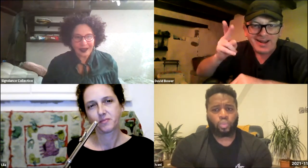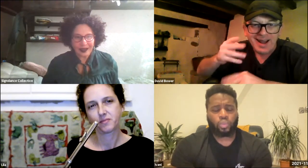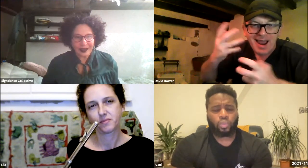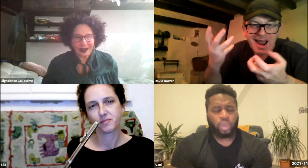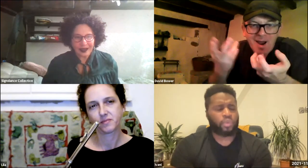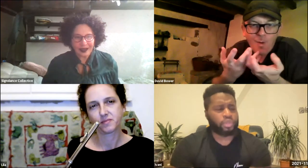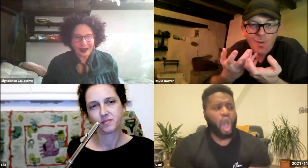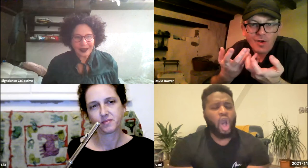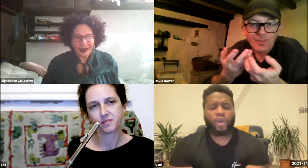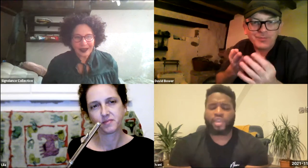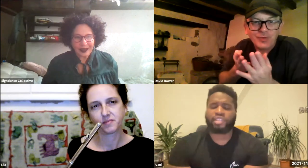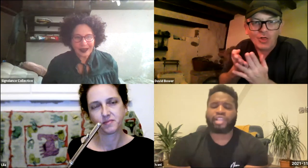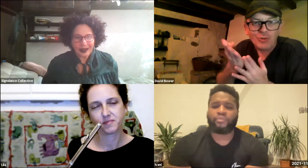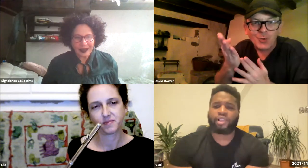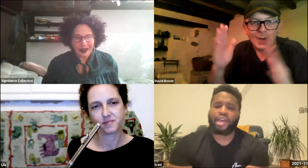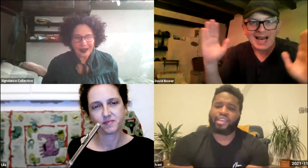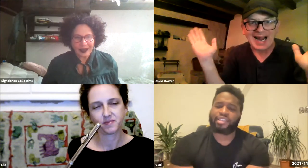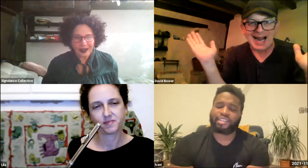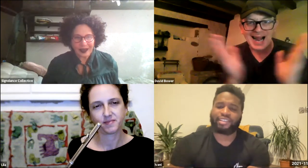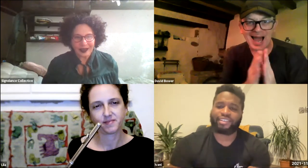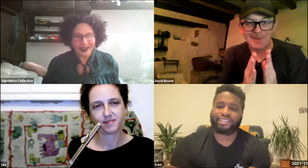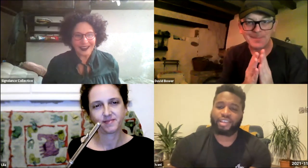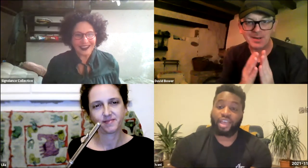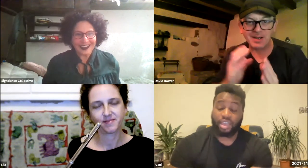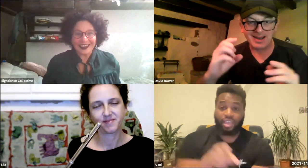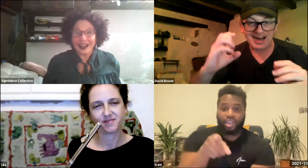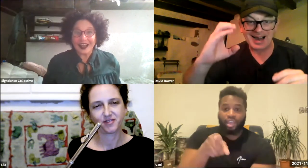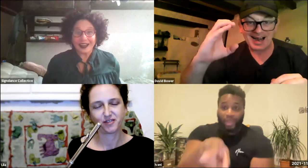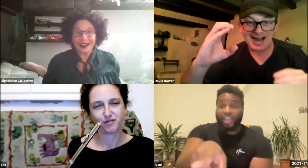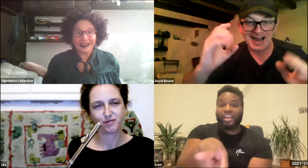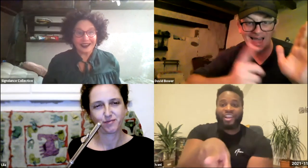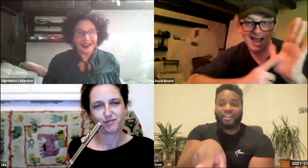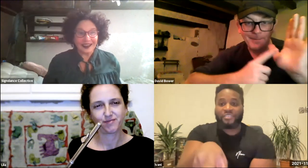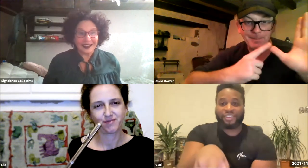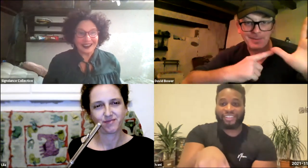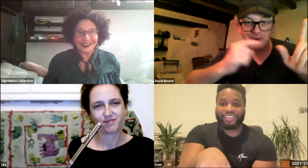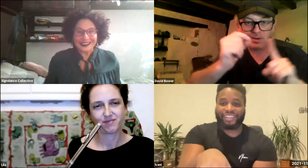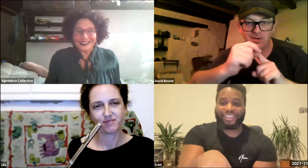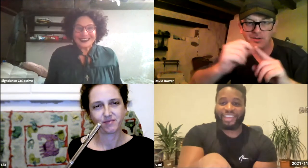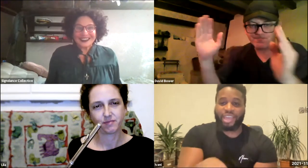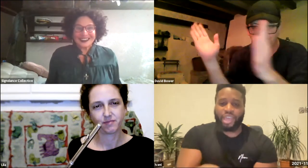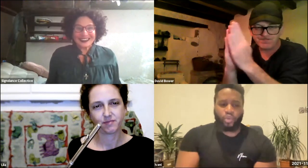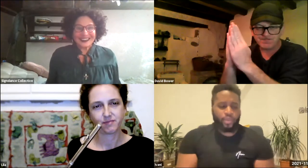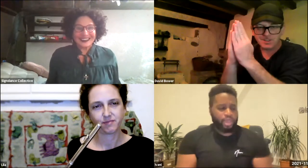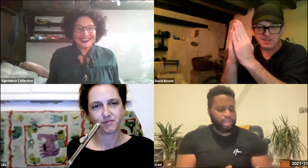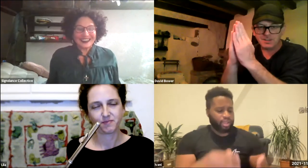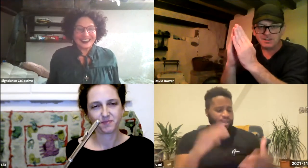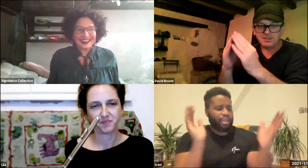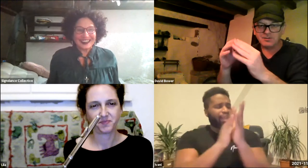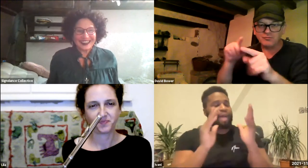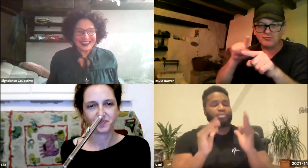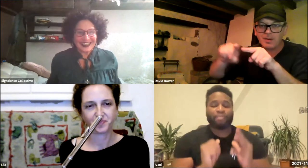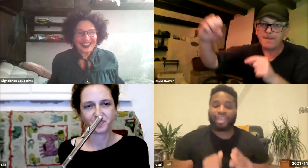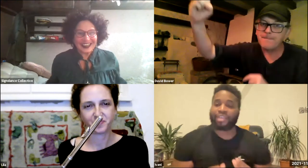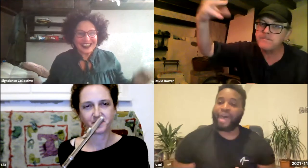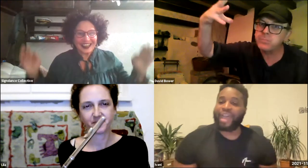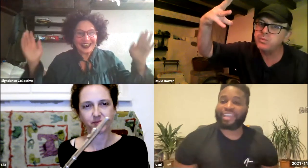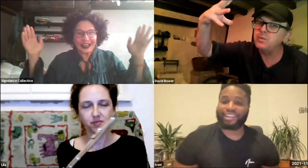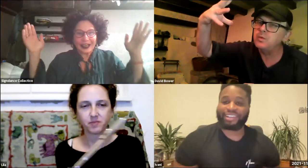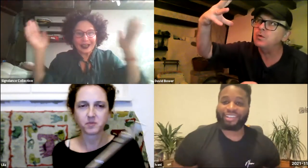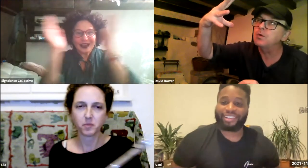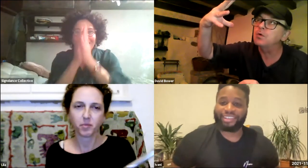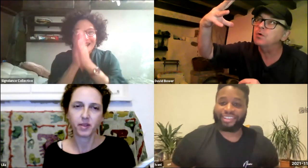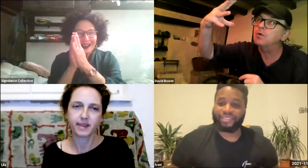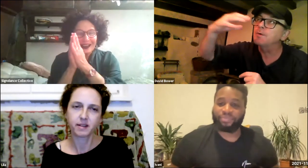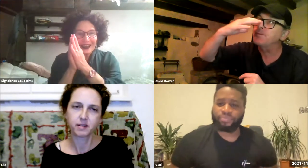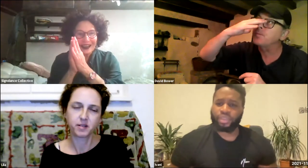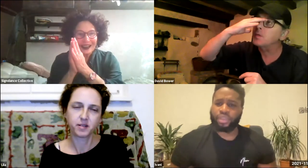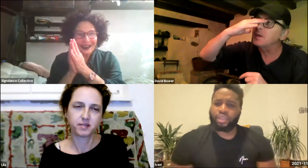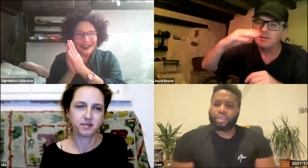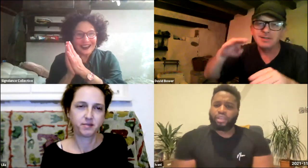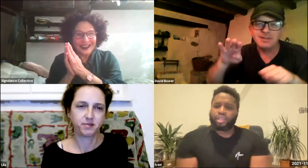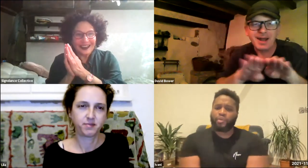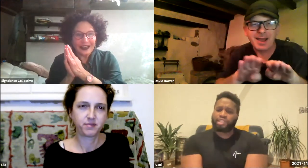my cane and I can't but it has got a